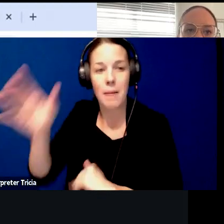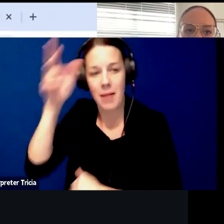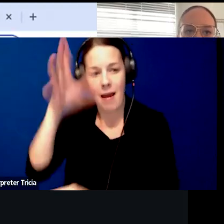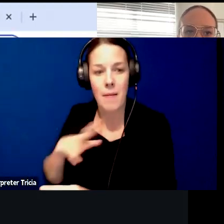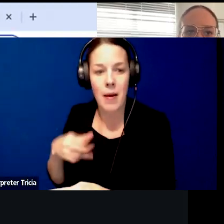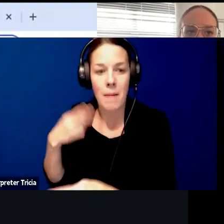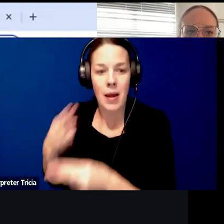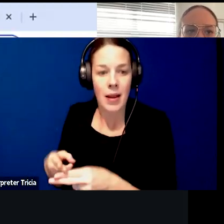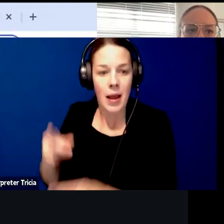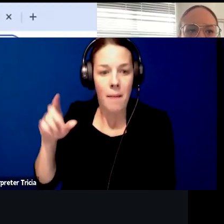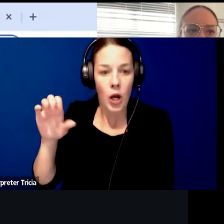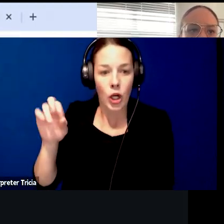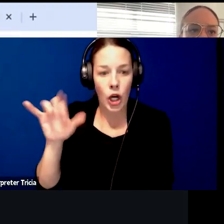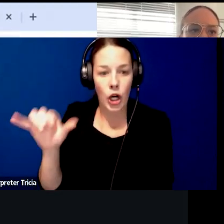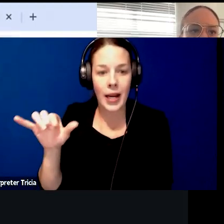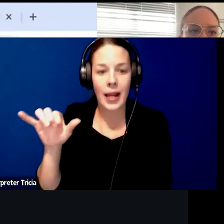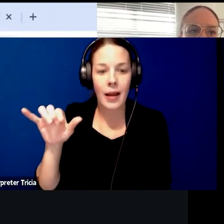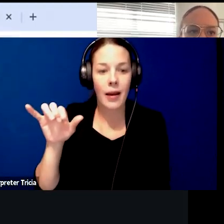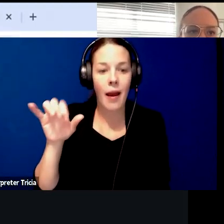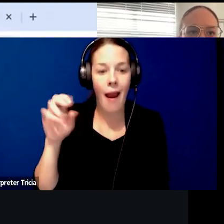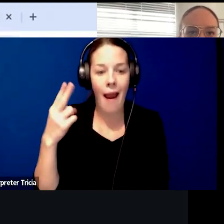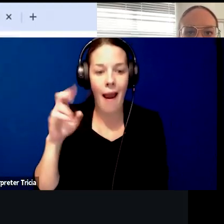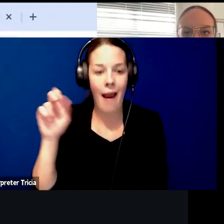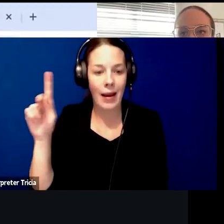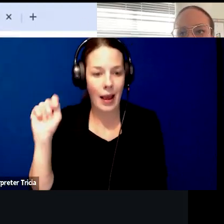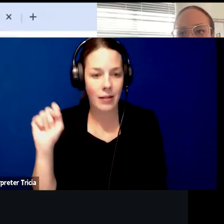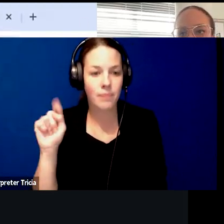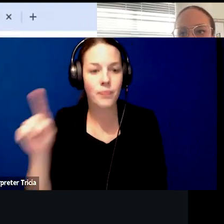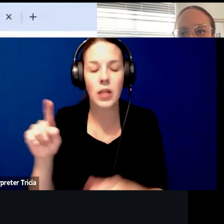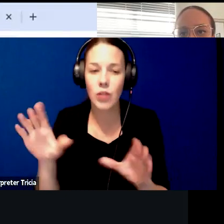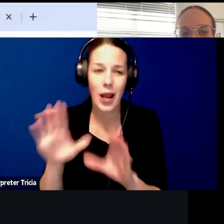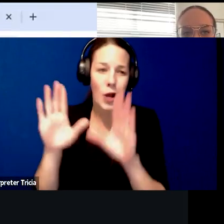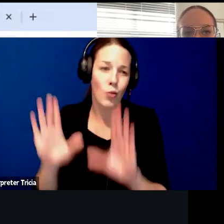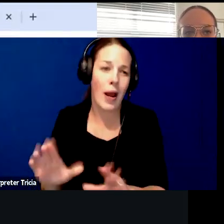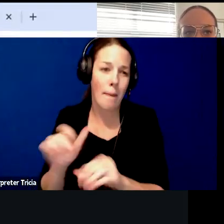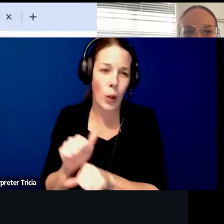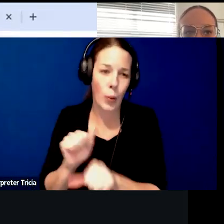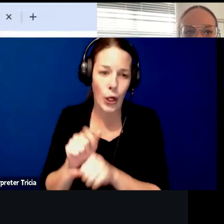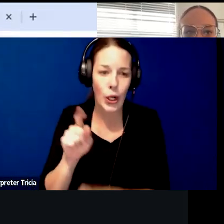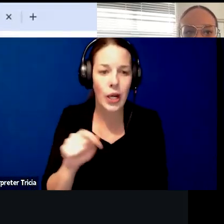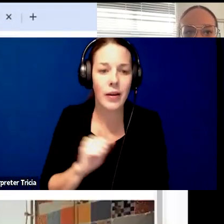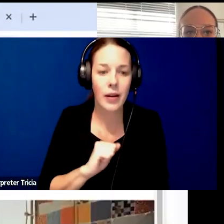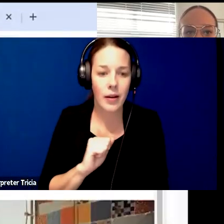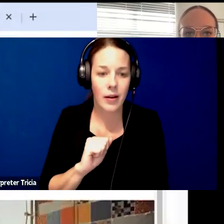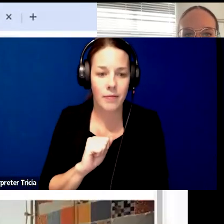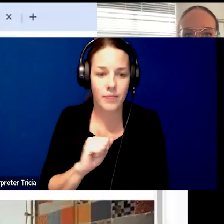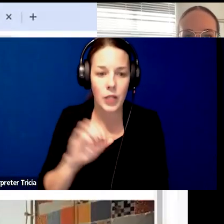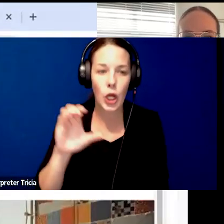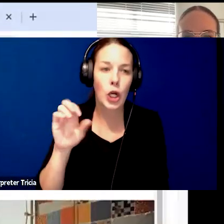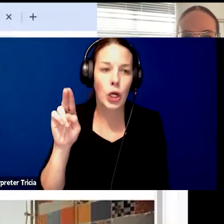Hackett and Curry has gone on to do incredible work. As a visual artist.